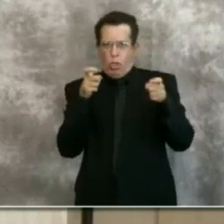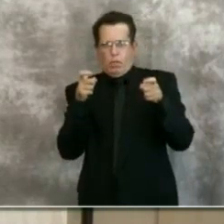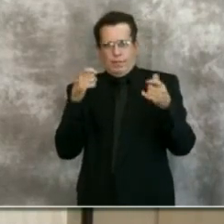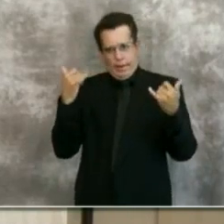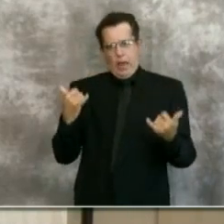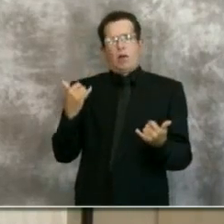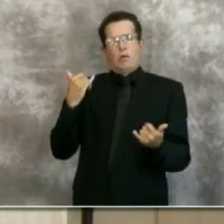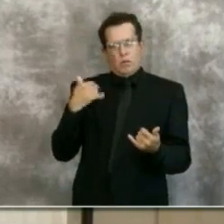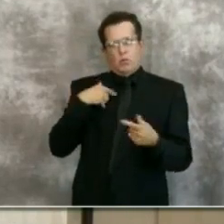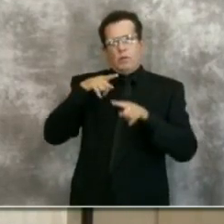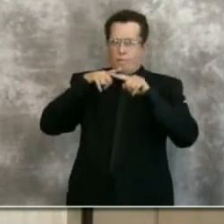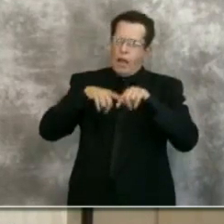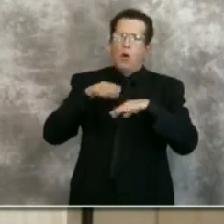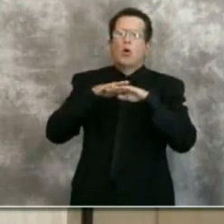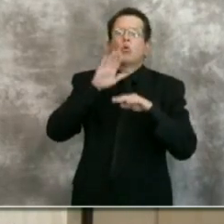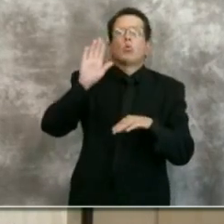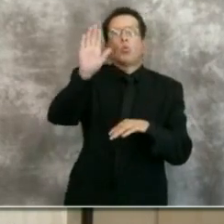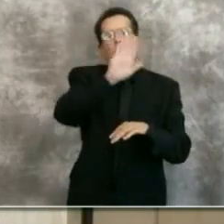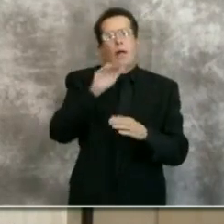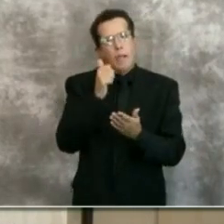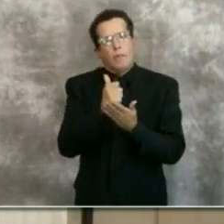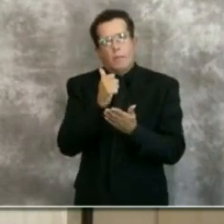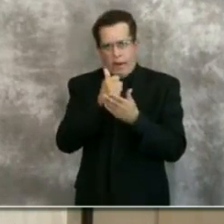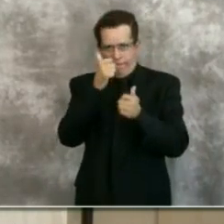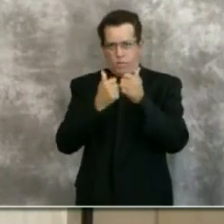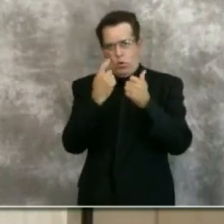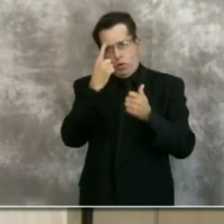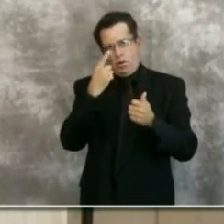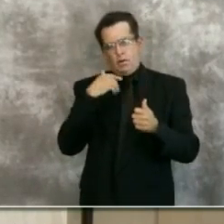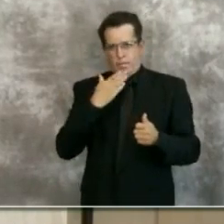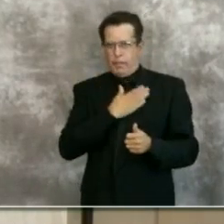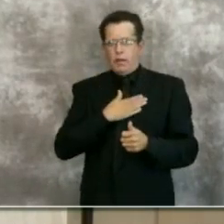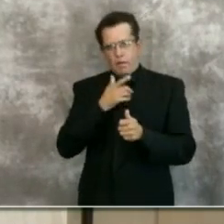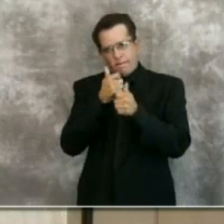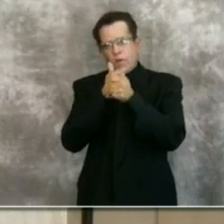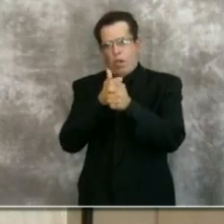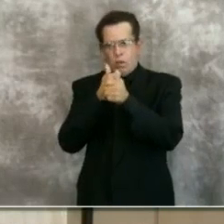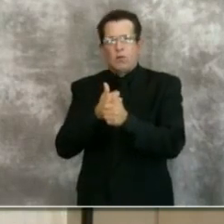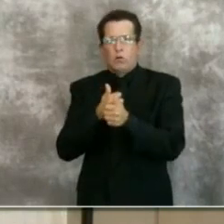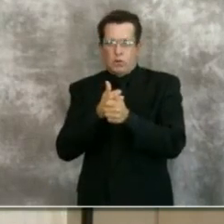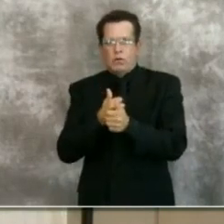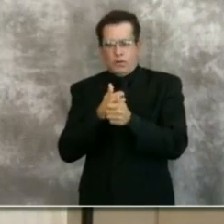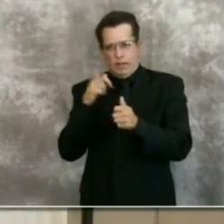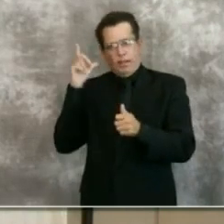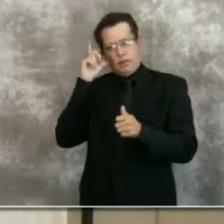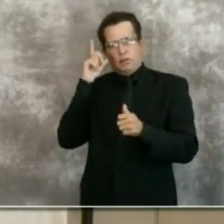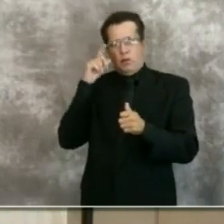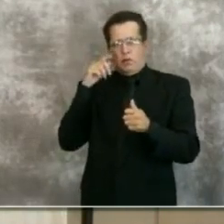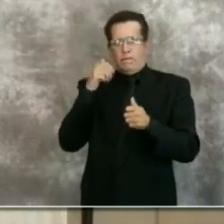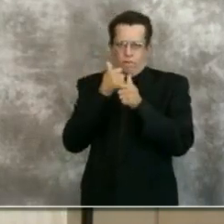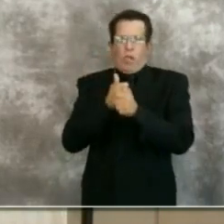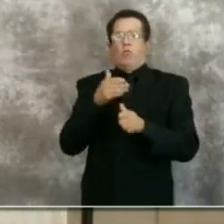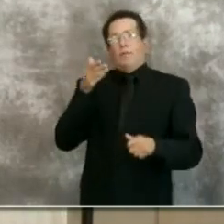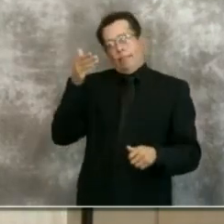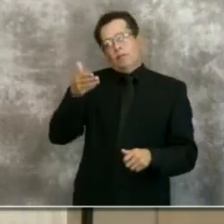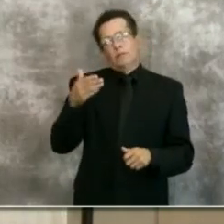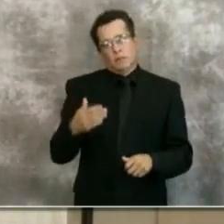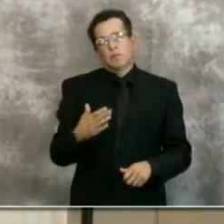FIGHT AGAINST COVID-19 BEFORE YOU TAKE ACTION. SO THE TIME IS NOW TO TAKE ACTION AND WE